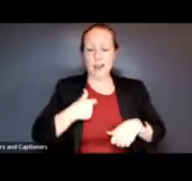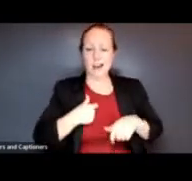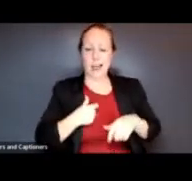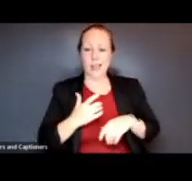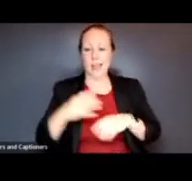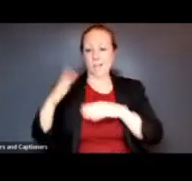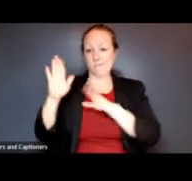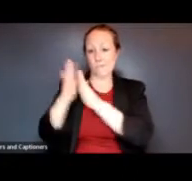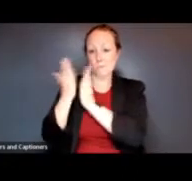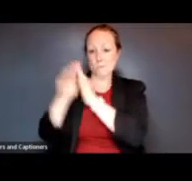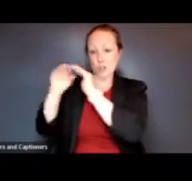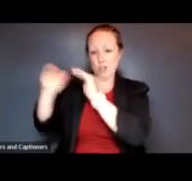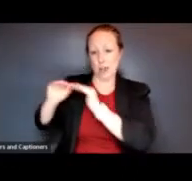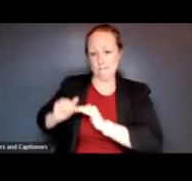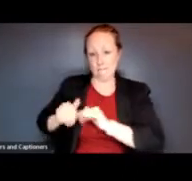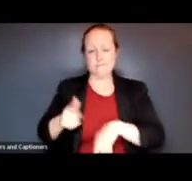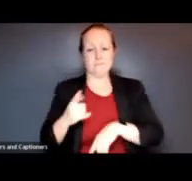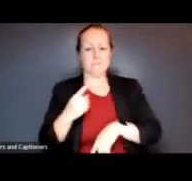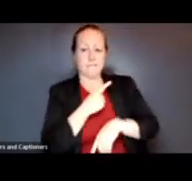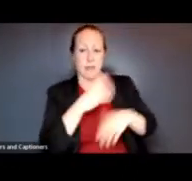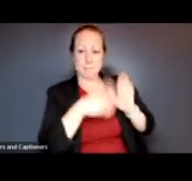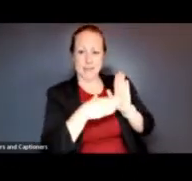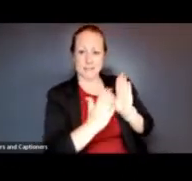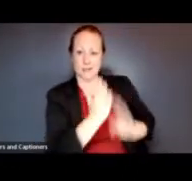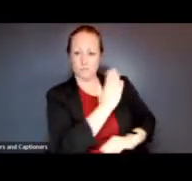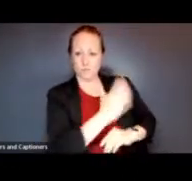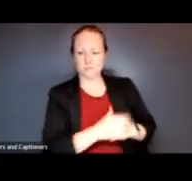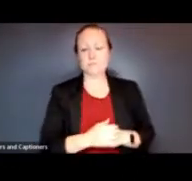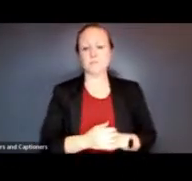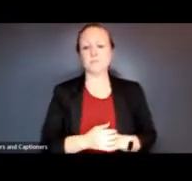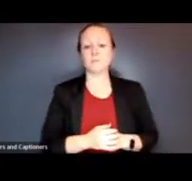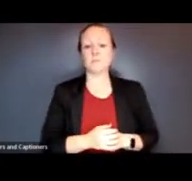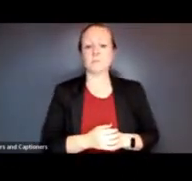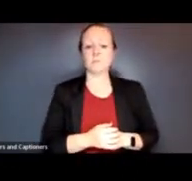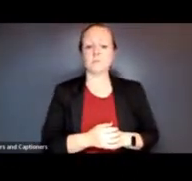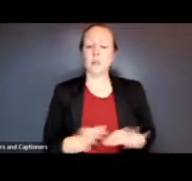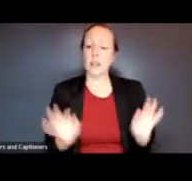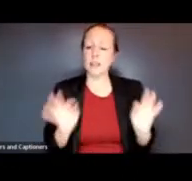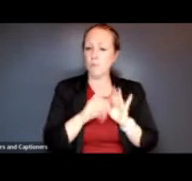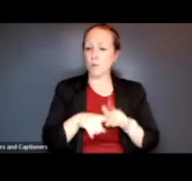Next slide. I think it's important to start with the the key question and why would you